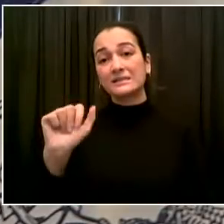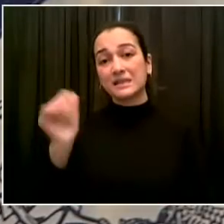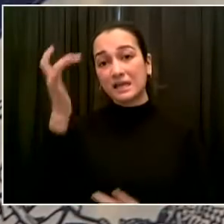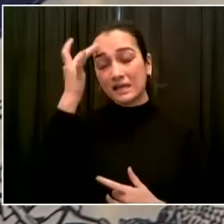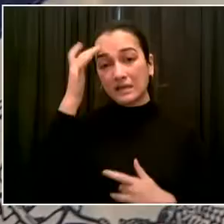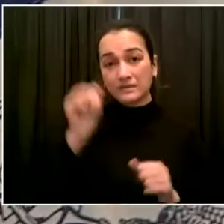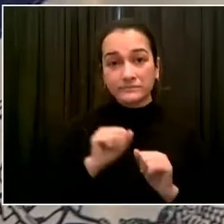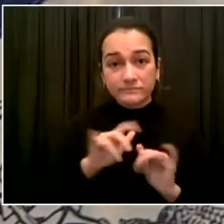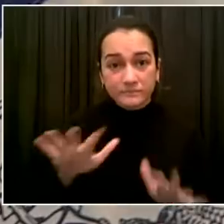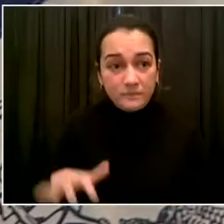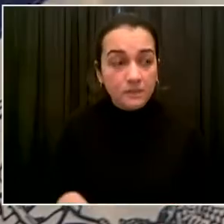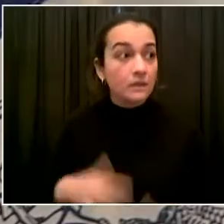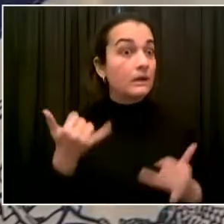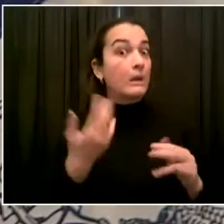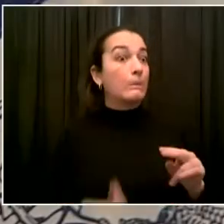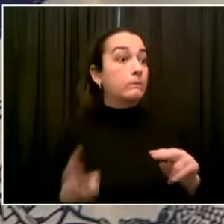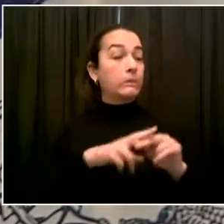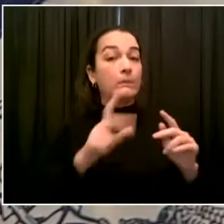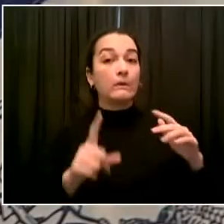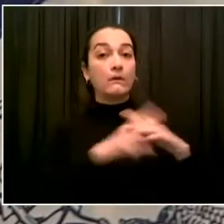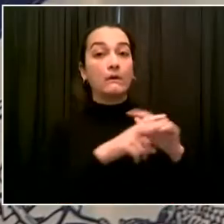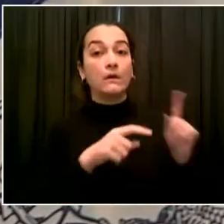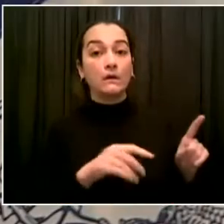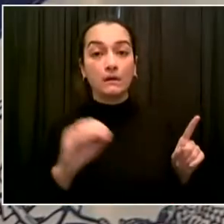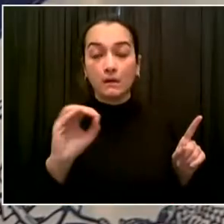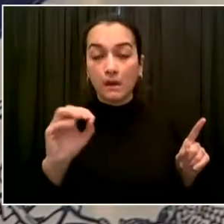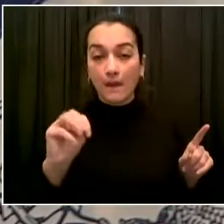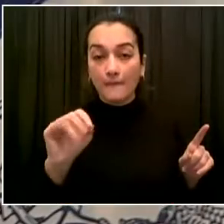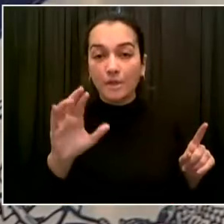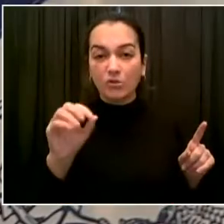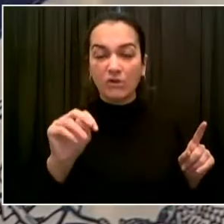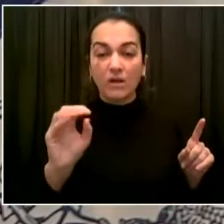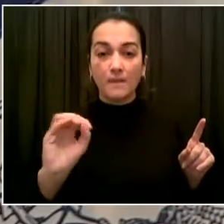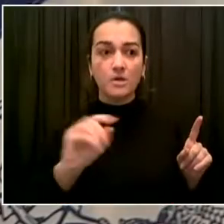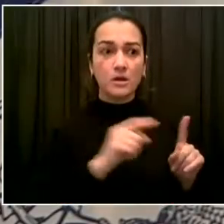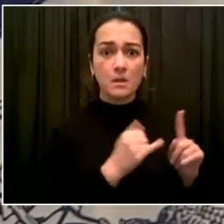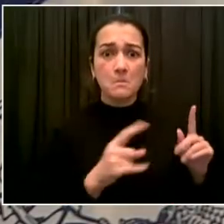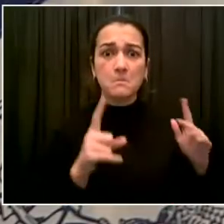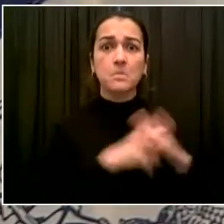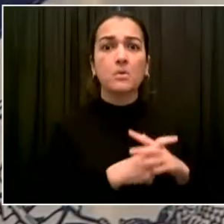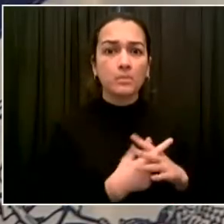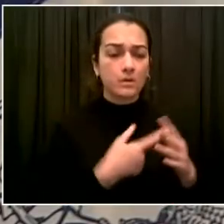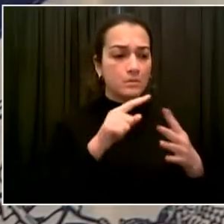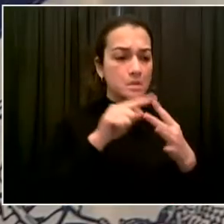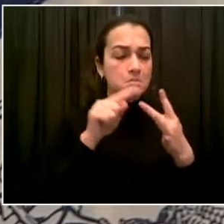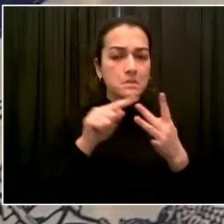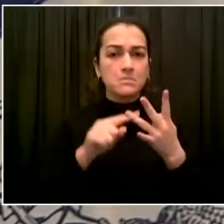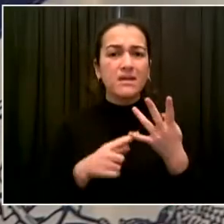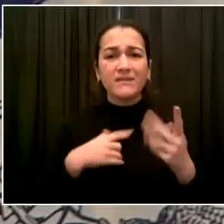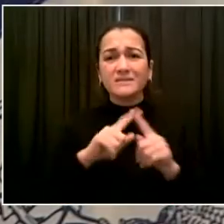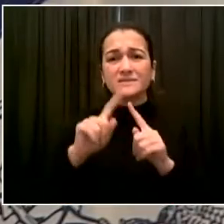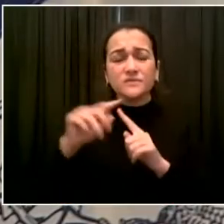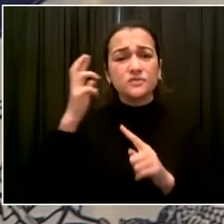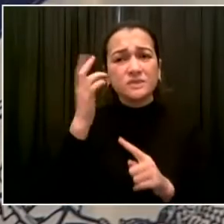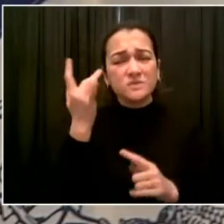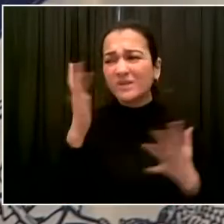BECAUSE OF OMICRON AND WE HAD NO IDEA IT WOULD MOVE THIS FAST AND THAT MANDATE IS EVEN MEOR PERTINENT